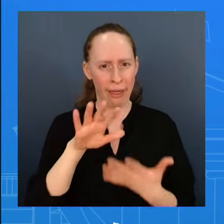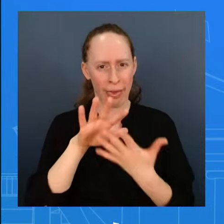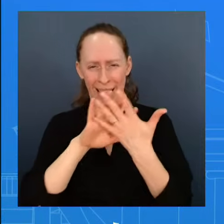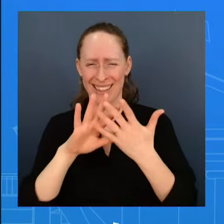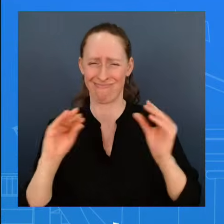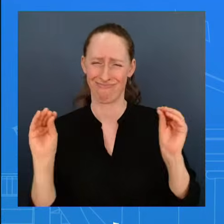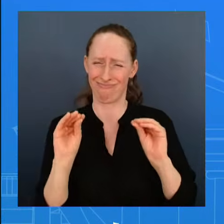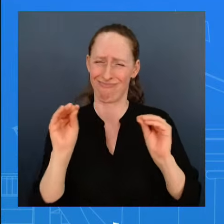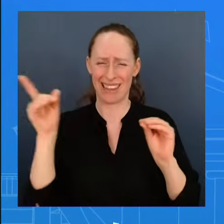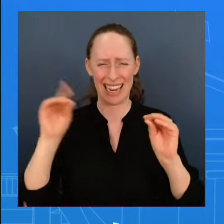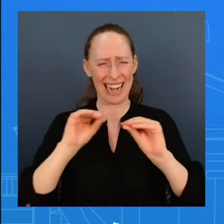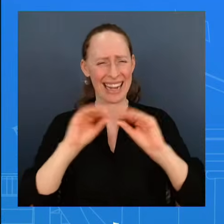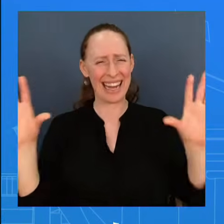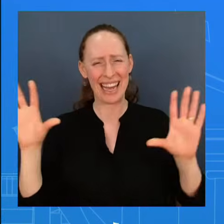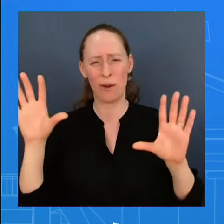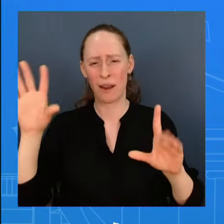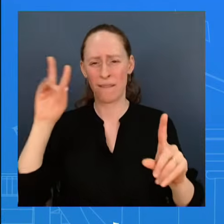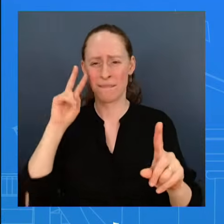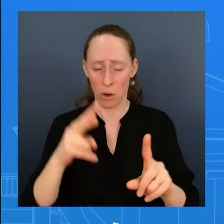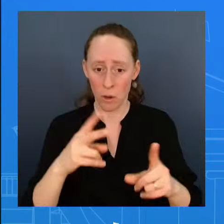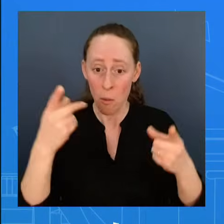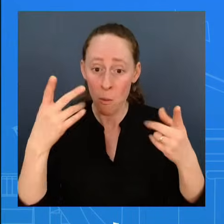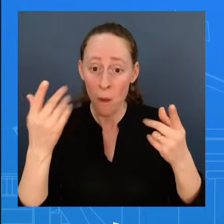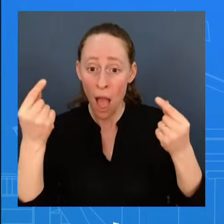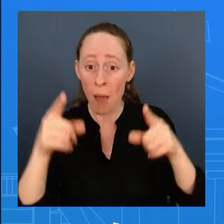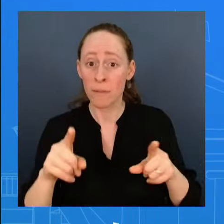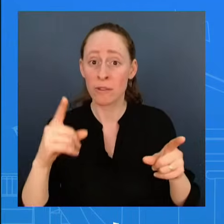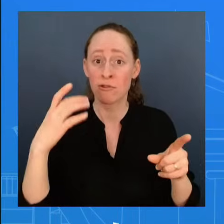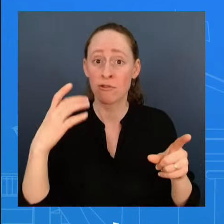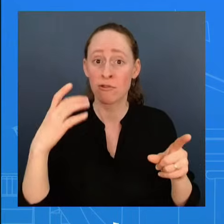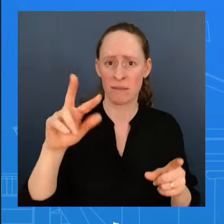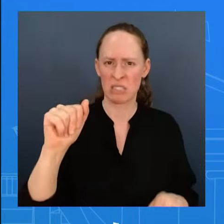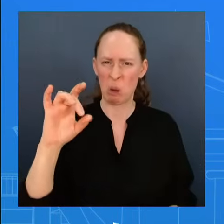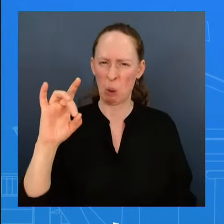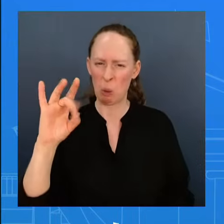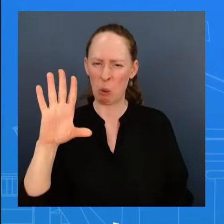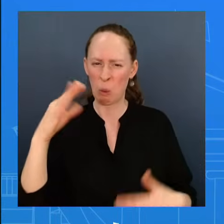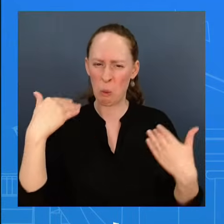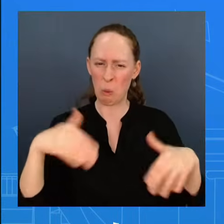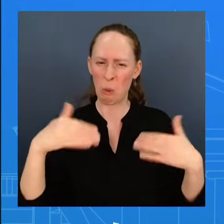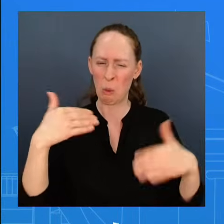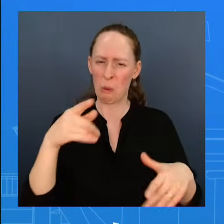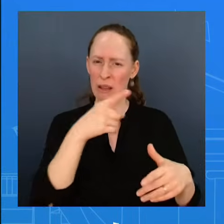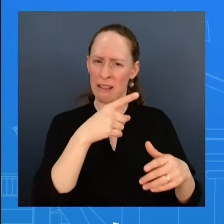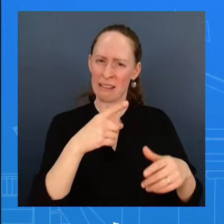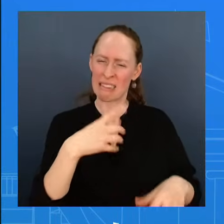the vile antisemitism that we heard on the streets of Charlottesville -- right here --